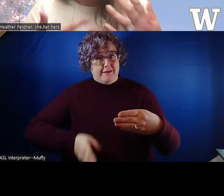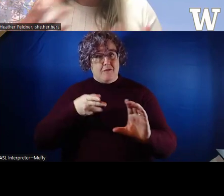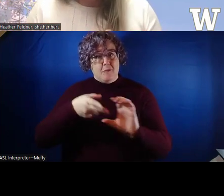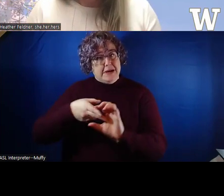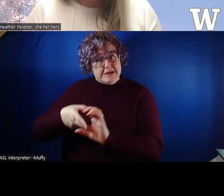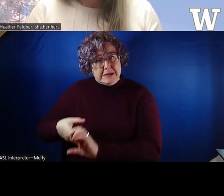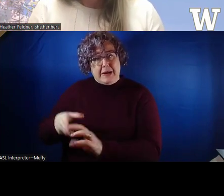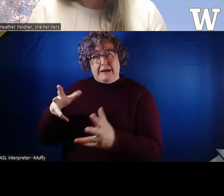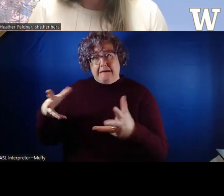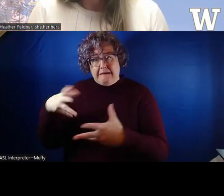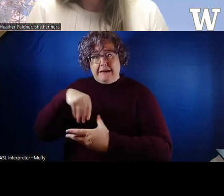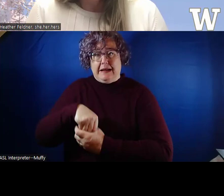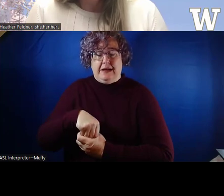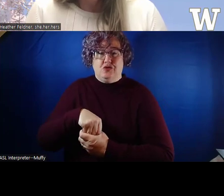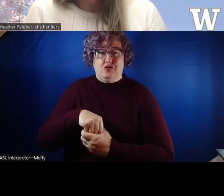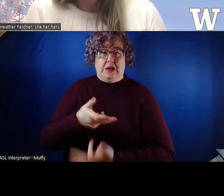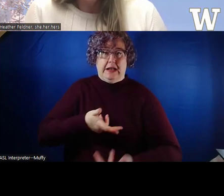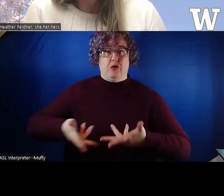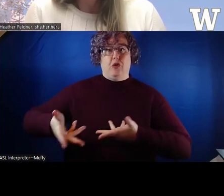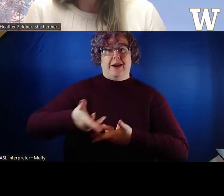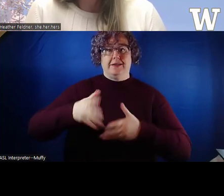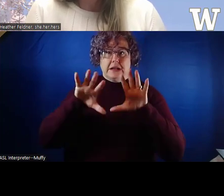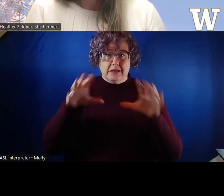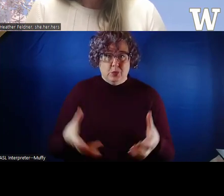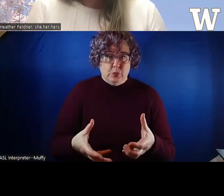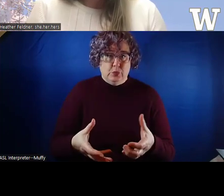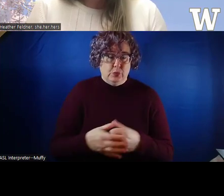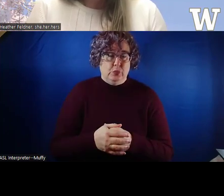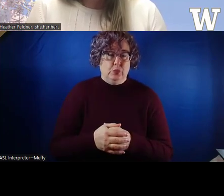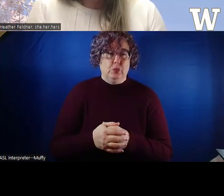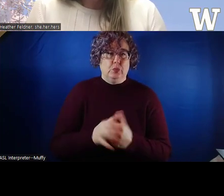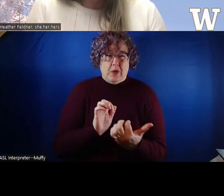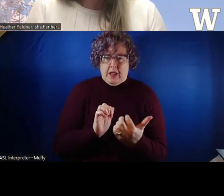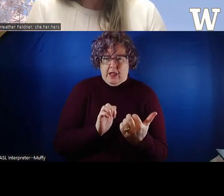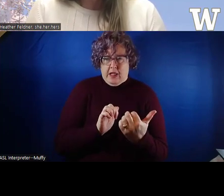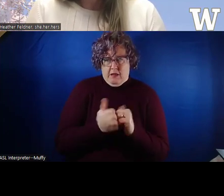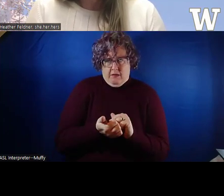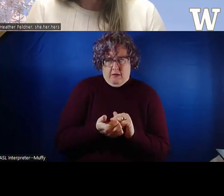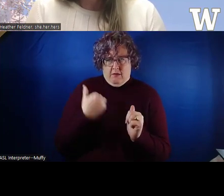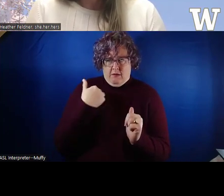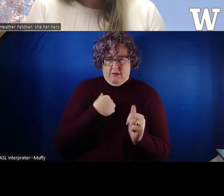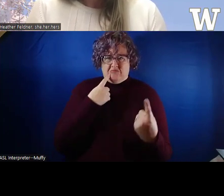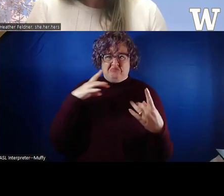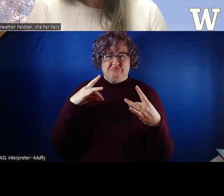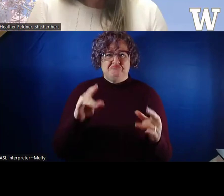and engaging and interacting in the world around us. And so how can we do that most efficiently